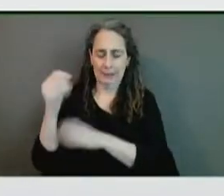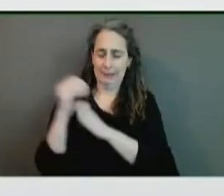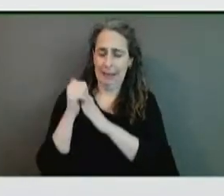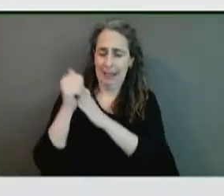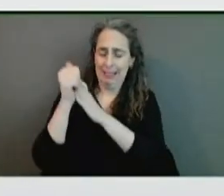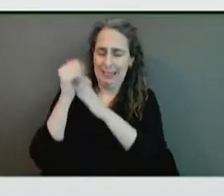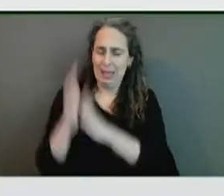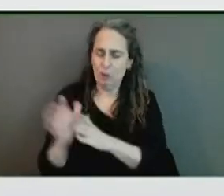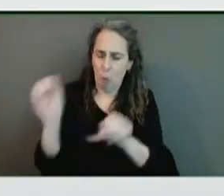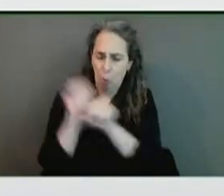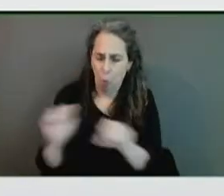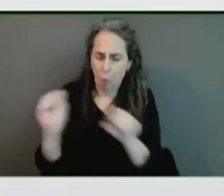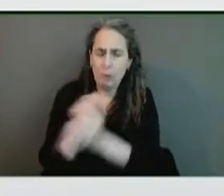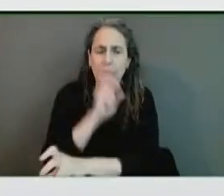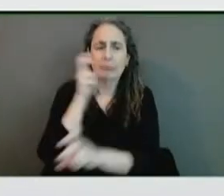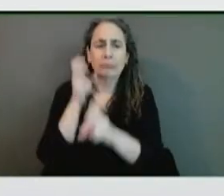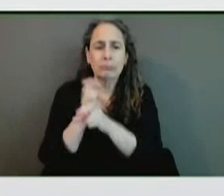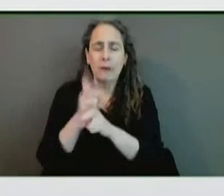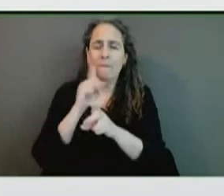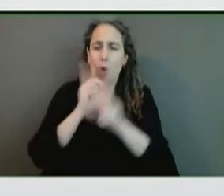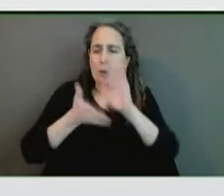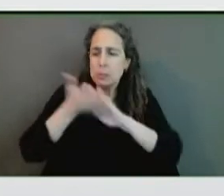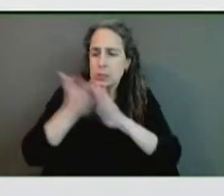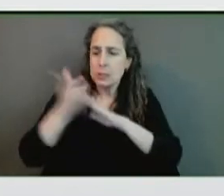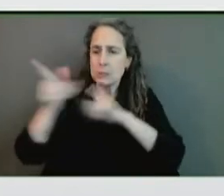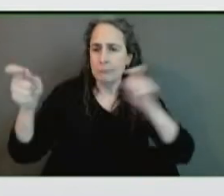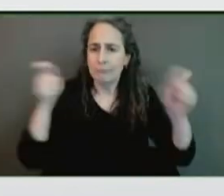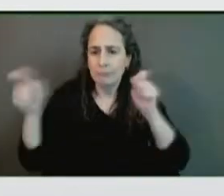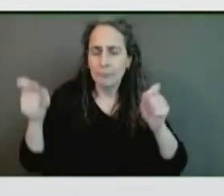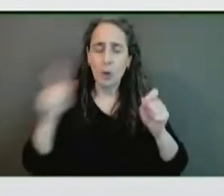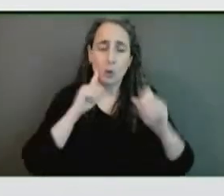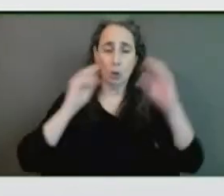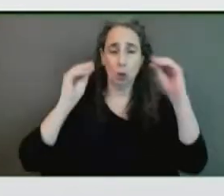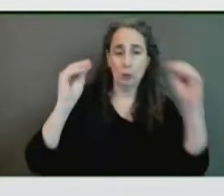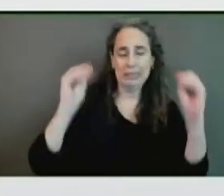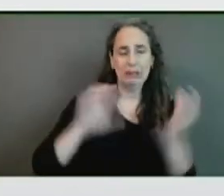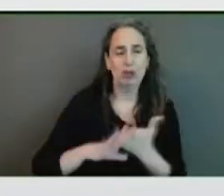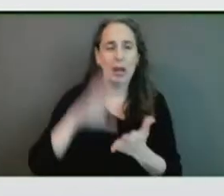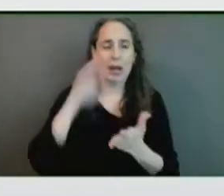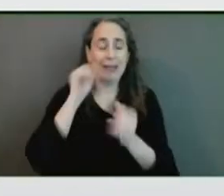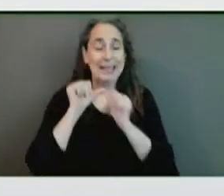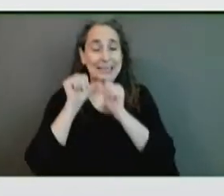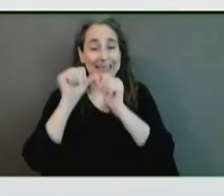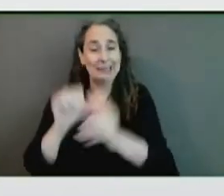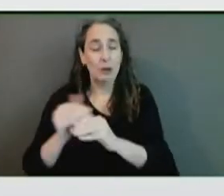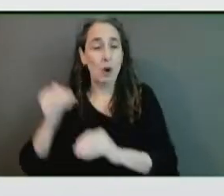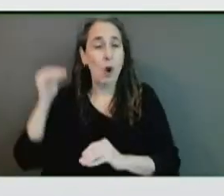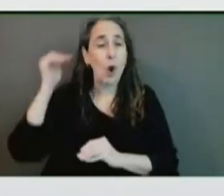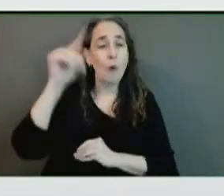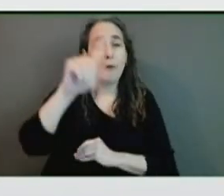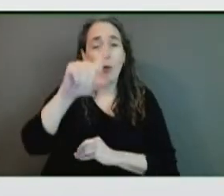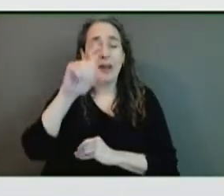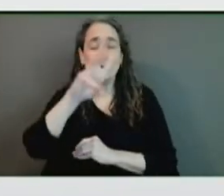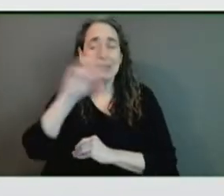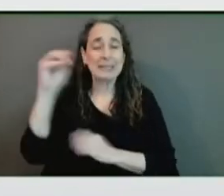system. Leadership has throughout, worked vigorously to manage operations. Such the